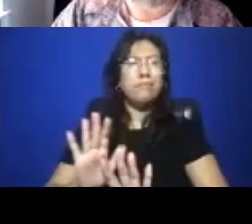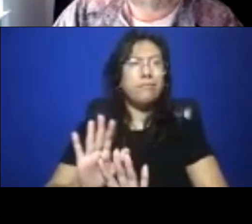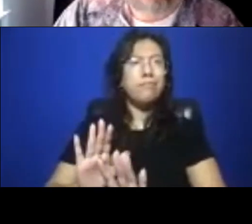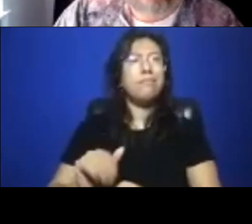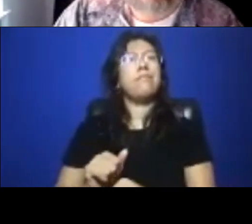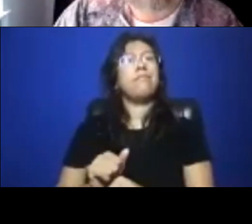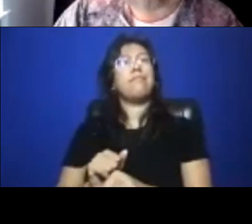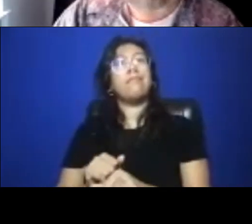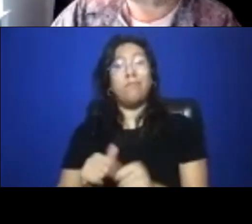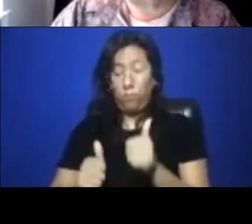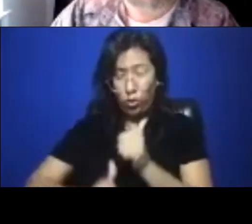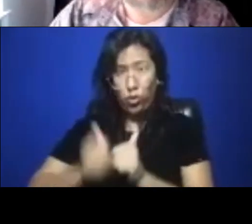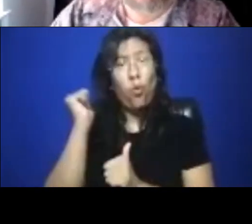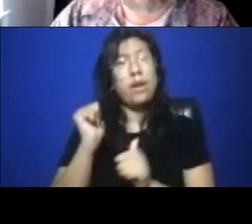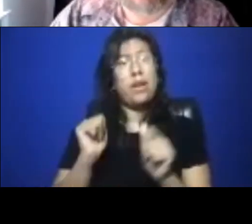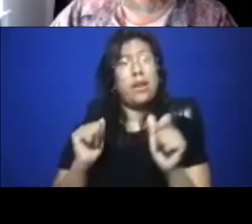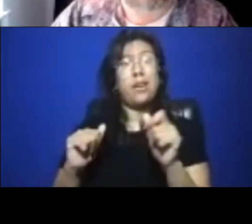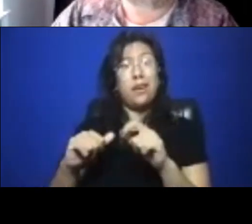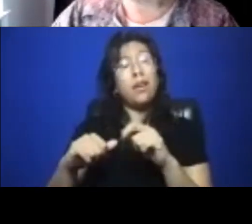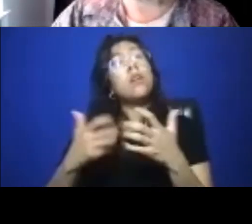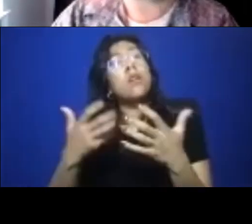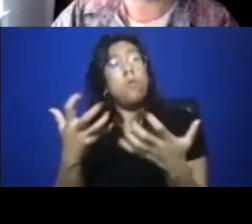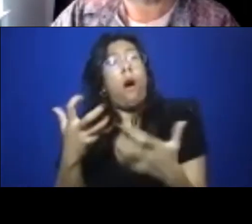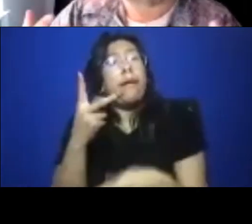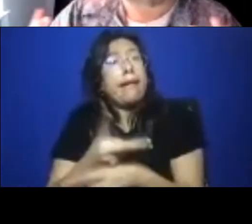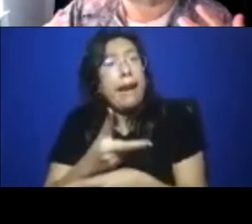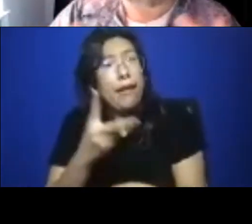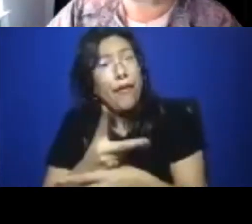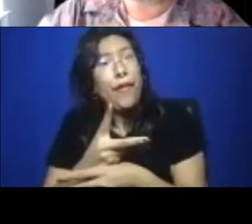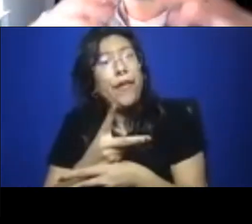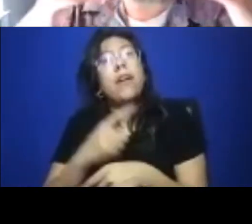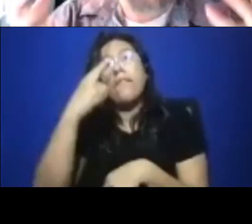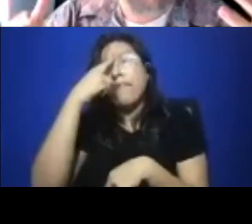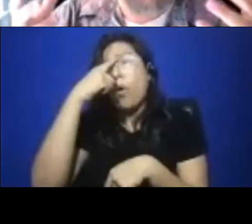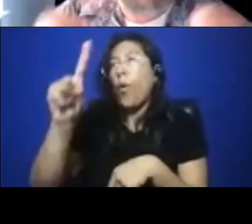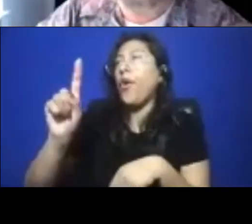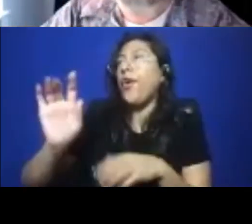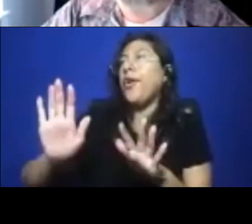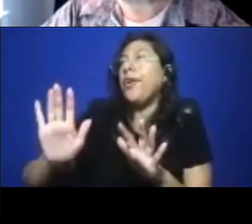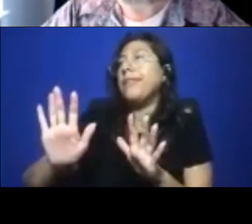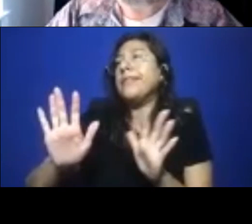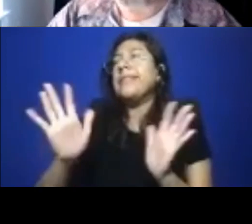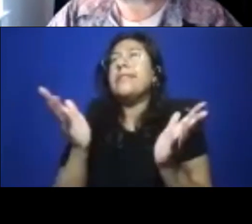the majority of people are seeking care for those, I don't want to call them garden variety, but you know,